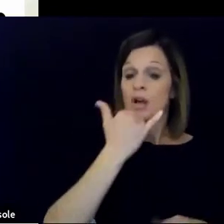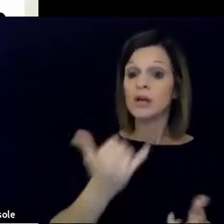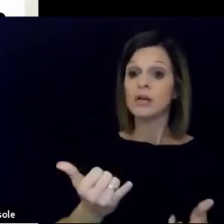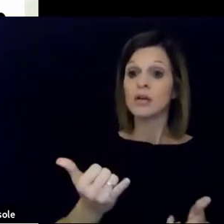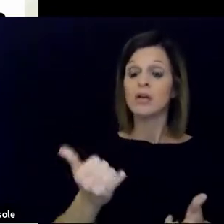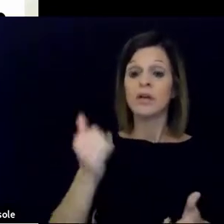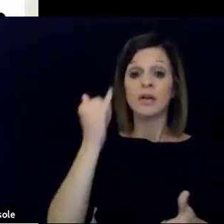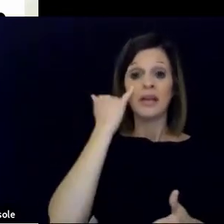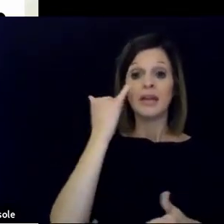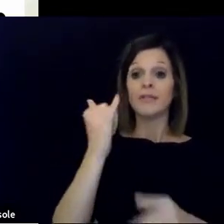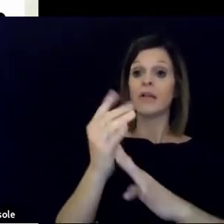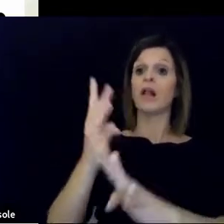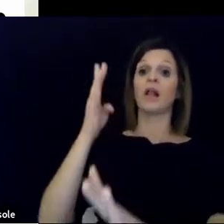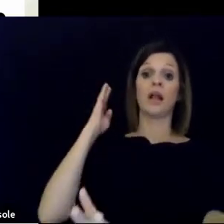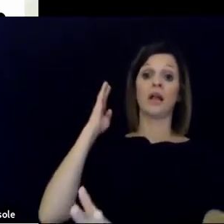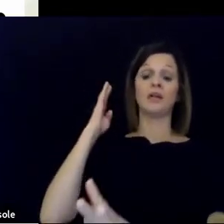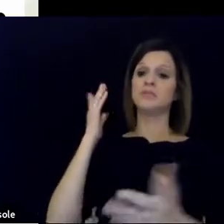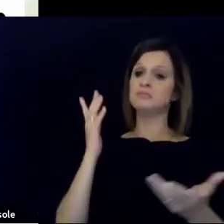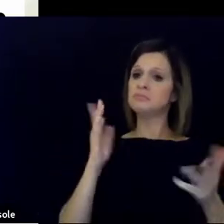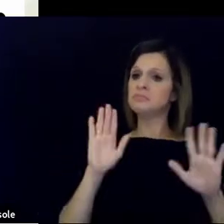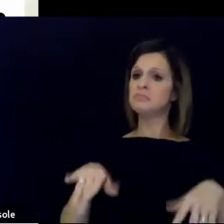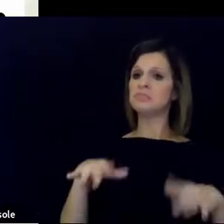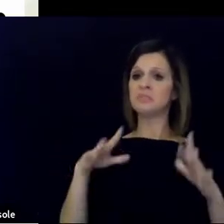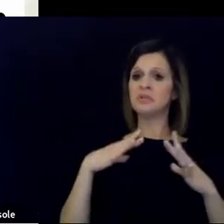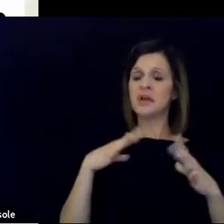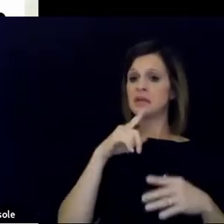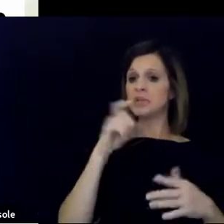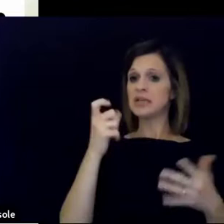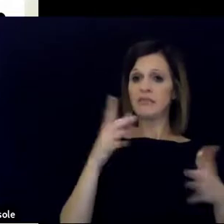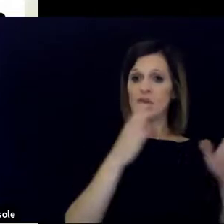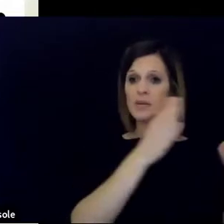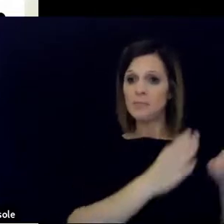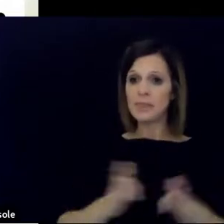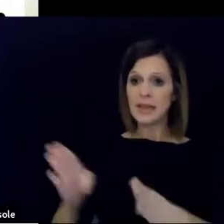because I've given myself extra time to make sure that I can get through the process.